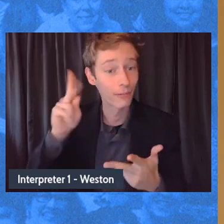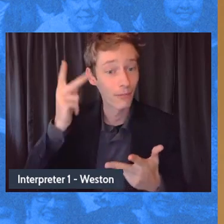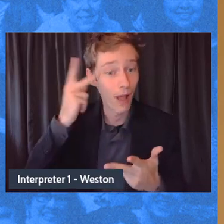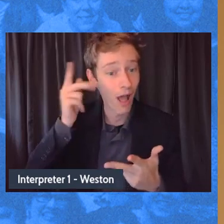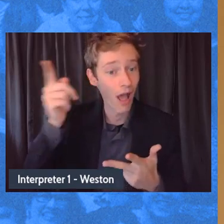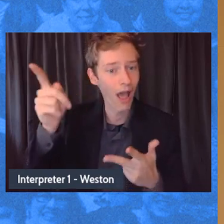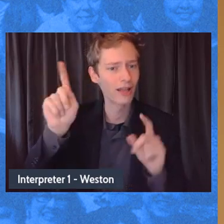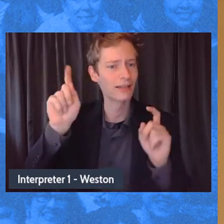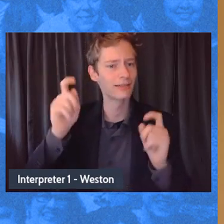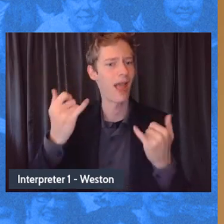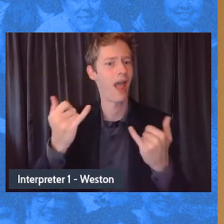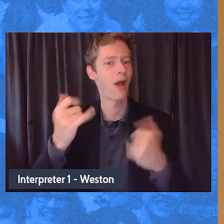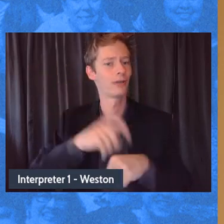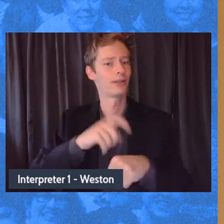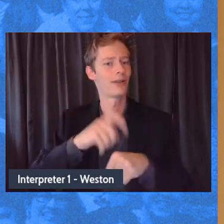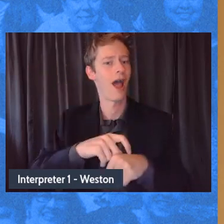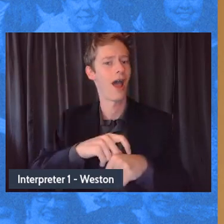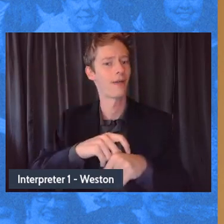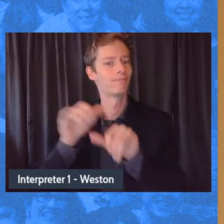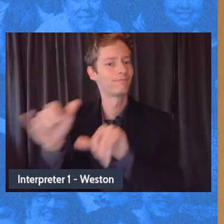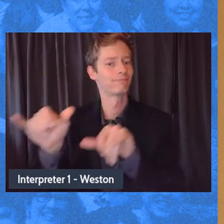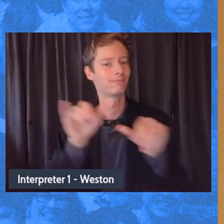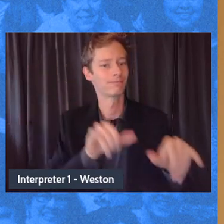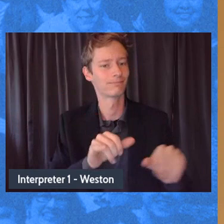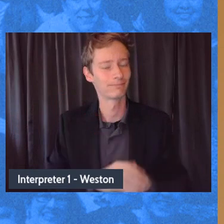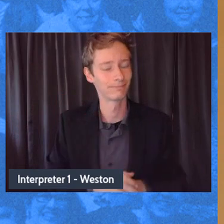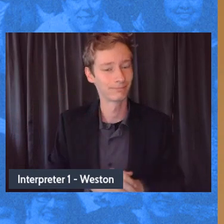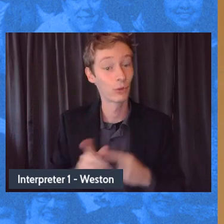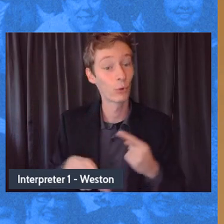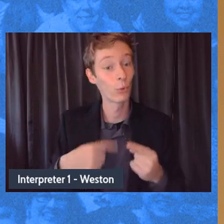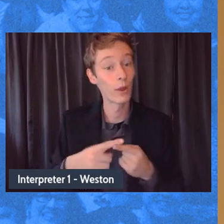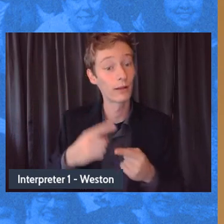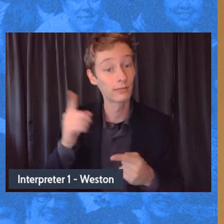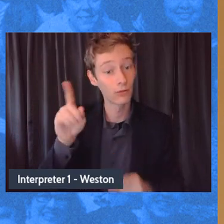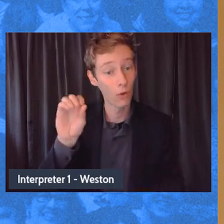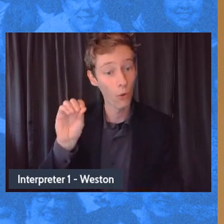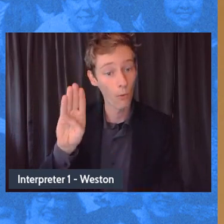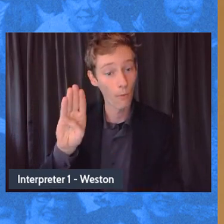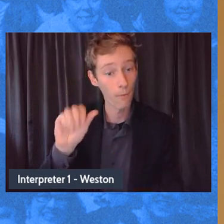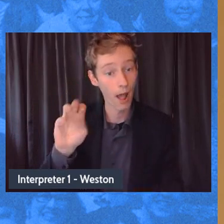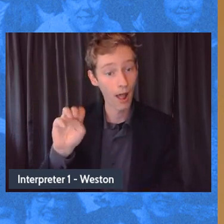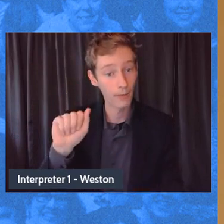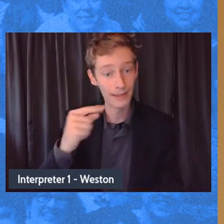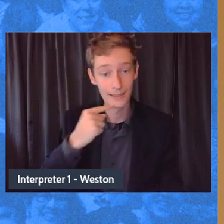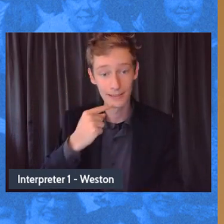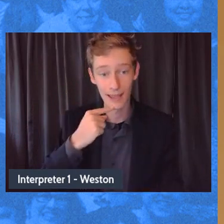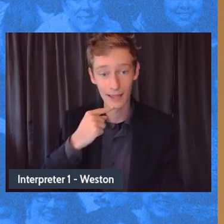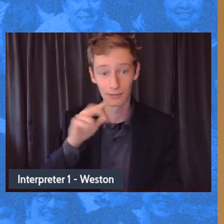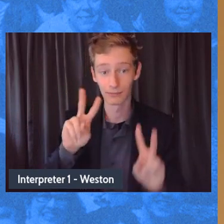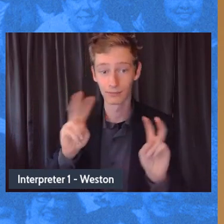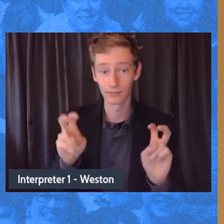When Obama said, yes, we can, I believed him. I wouldn't be here today if I hadn't heard those words.